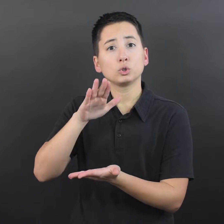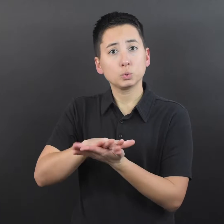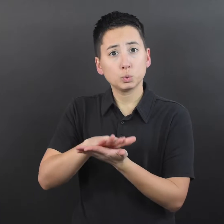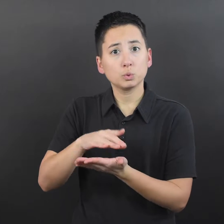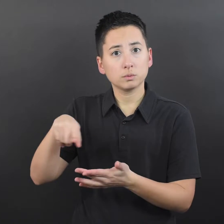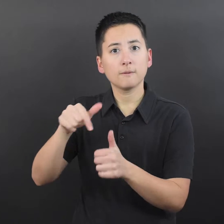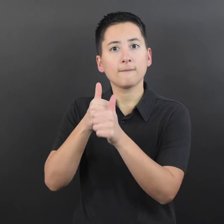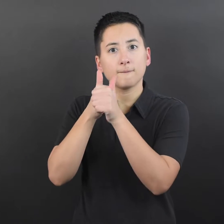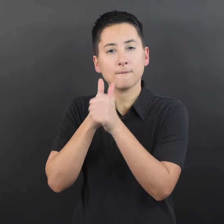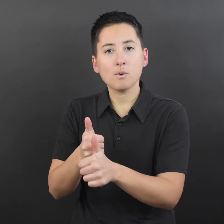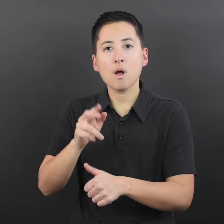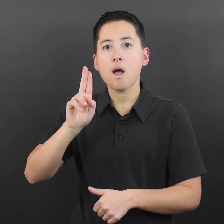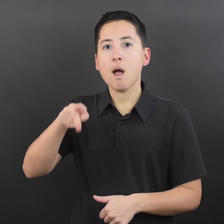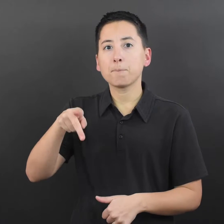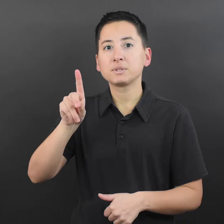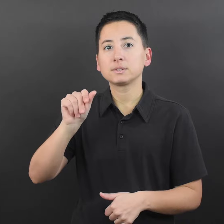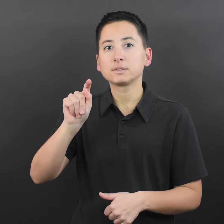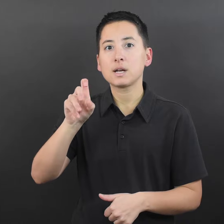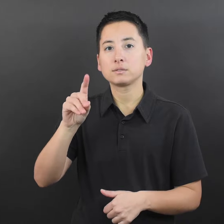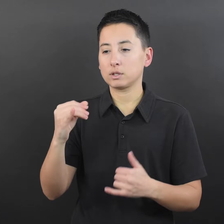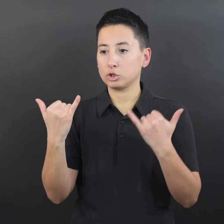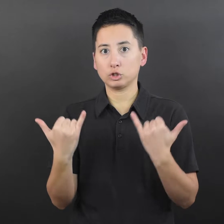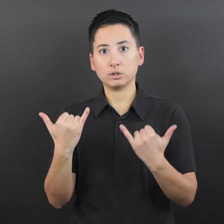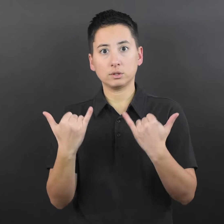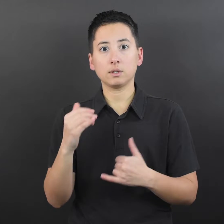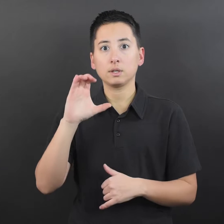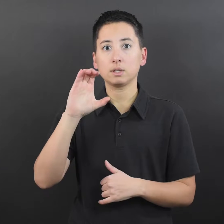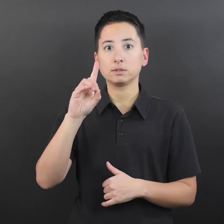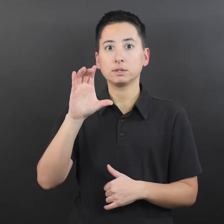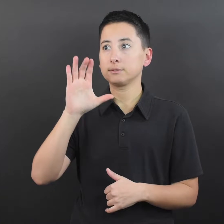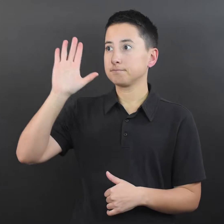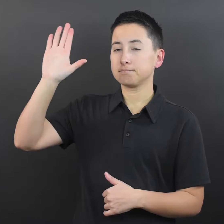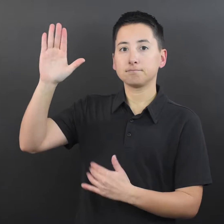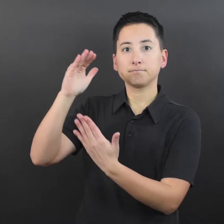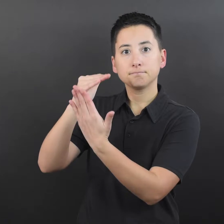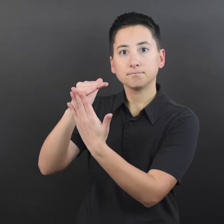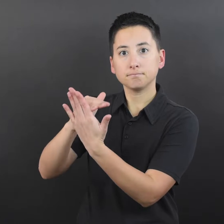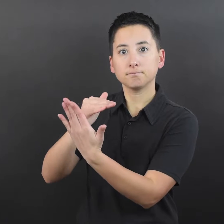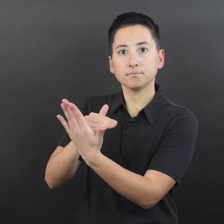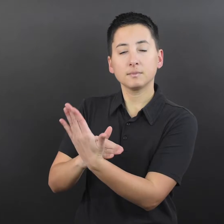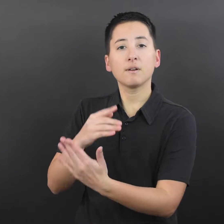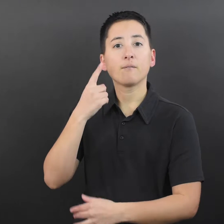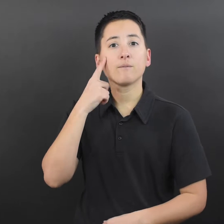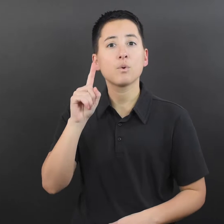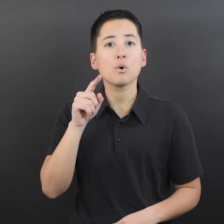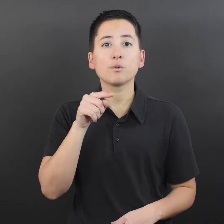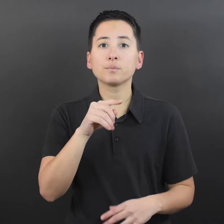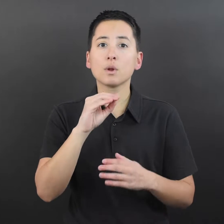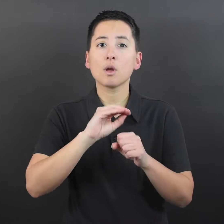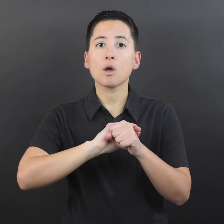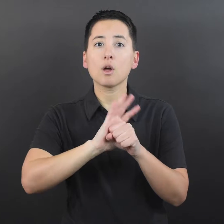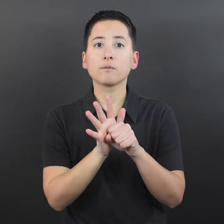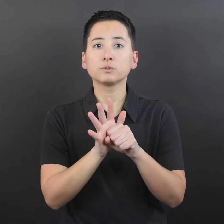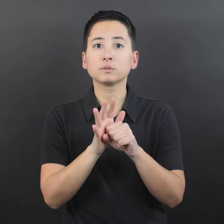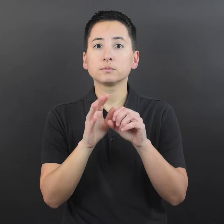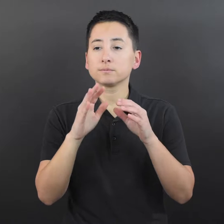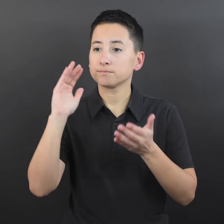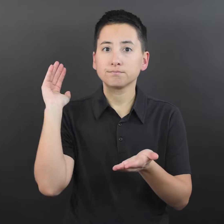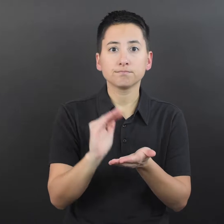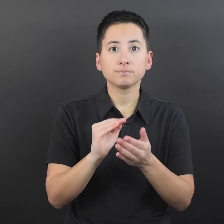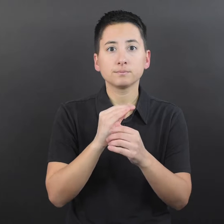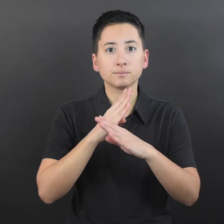Control and Prevention (CDC) guidance for COVID-19 prevention in pre-K-12 schools.